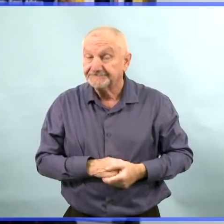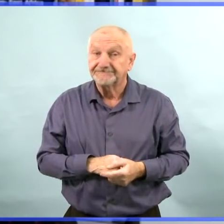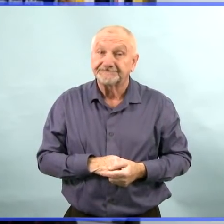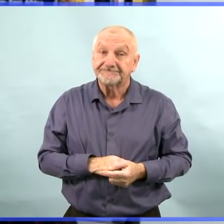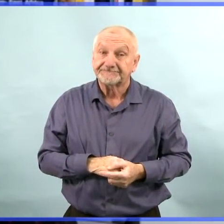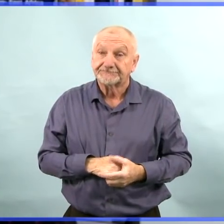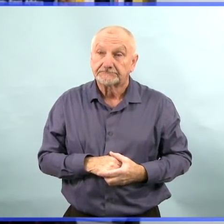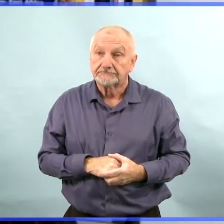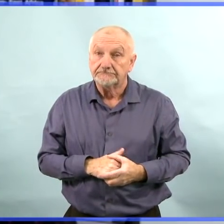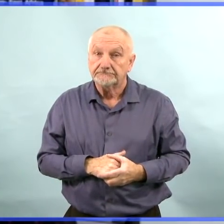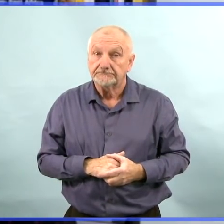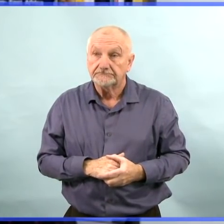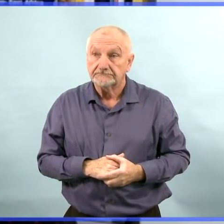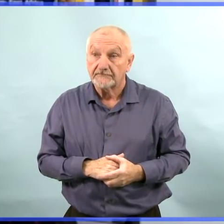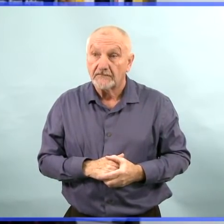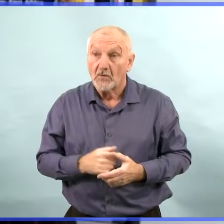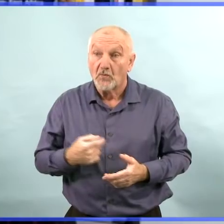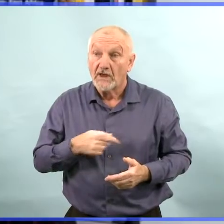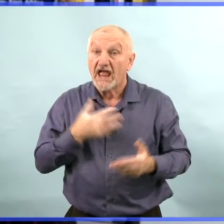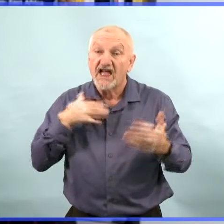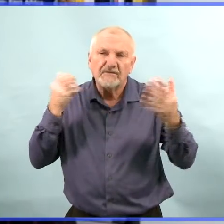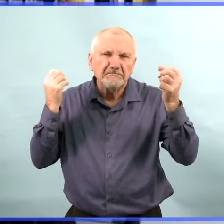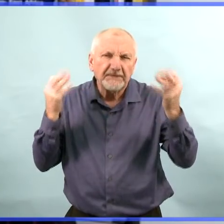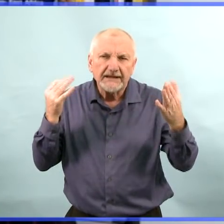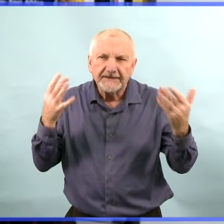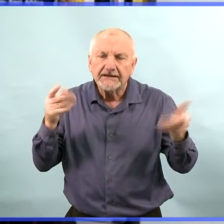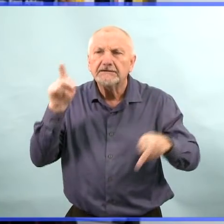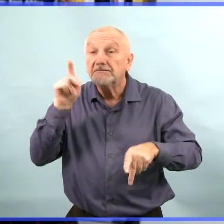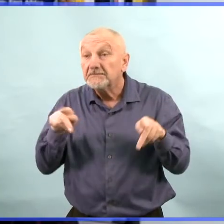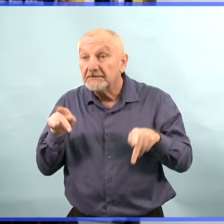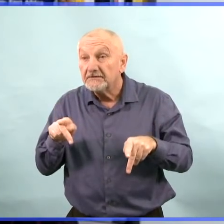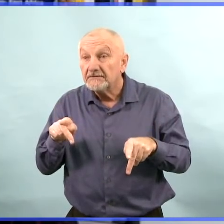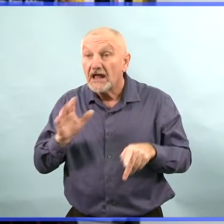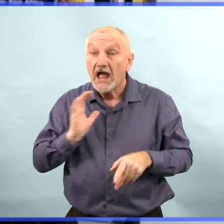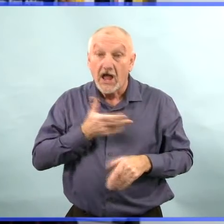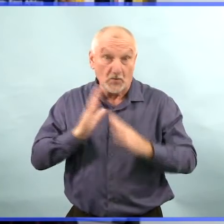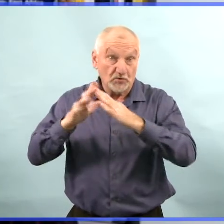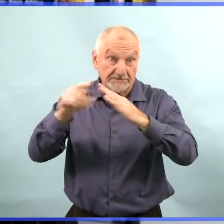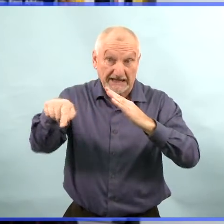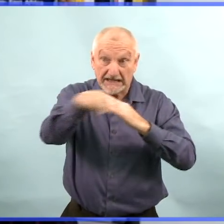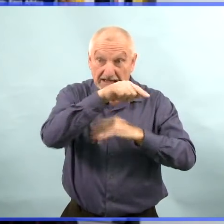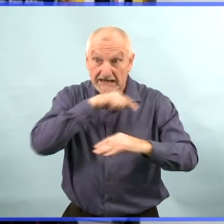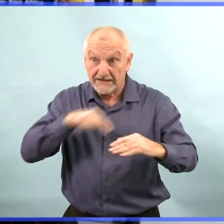great success stories about caring people in our communities organizations that are going above and